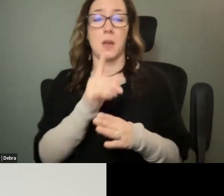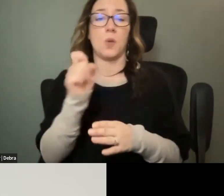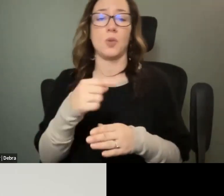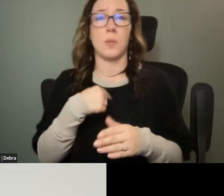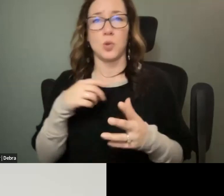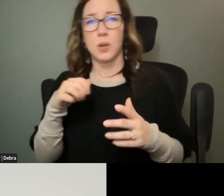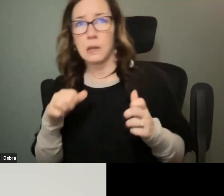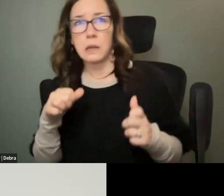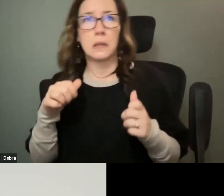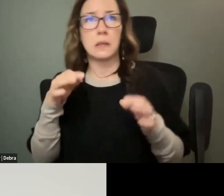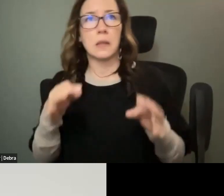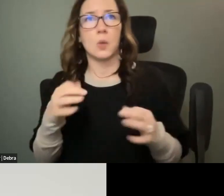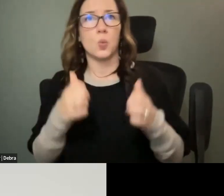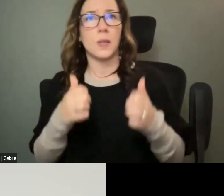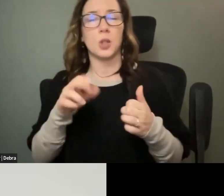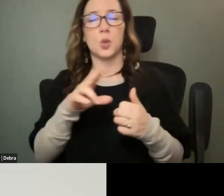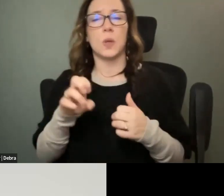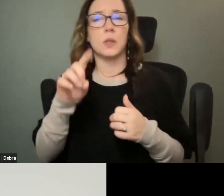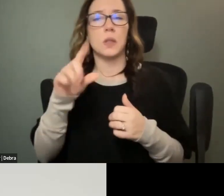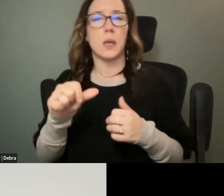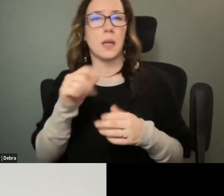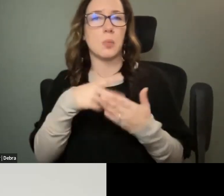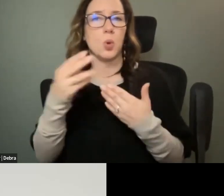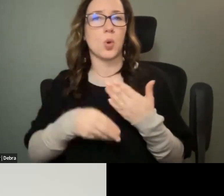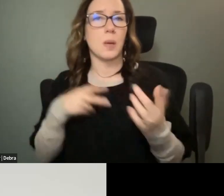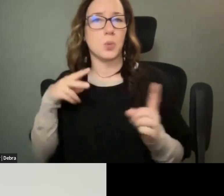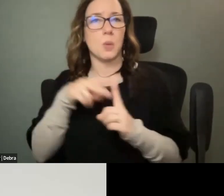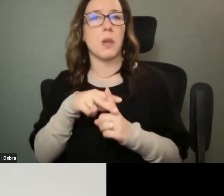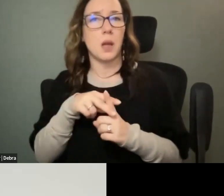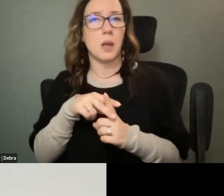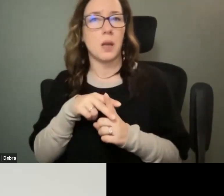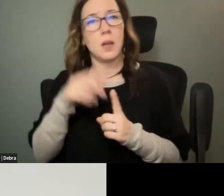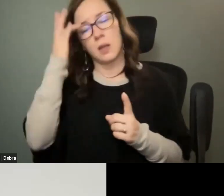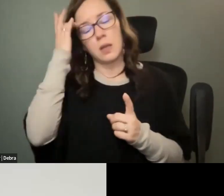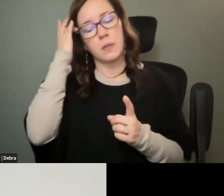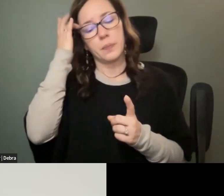which USDA program to apply to and I'm